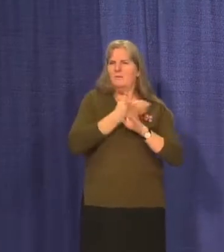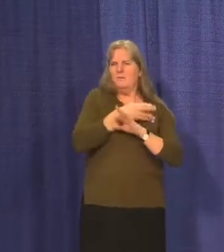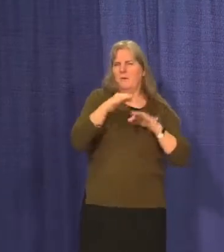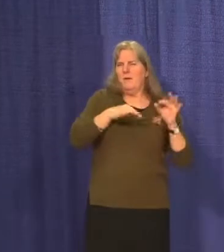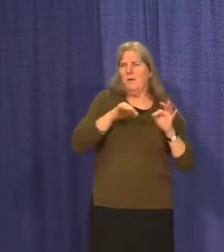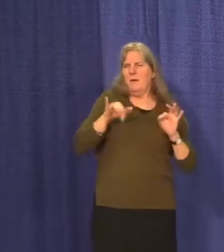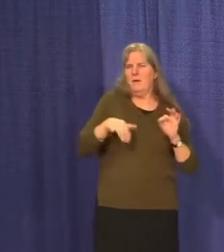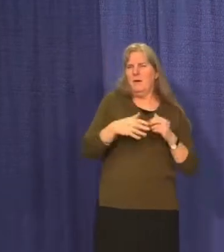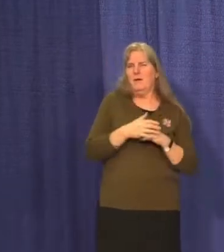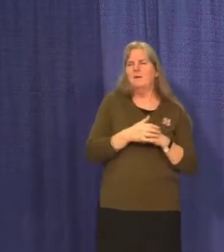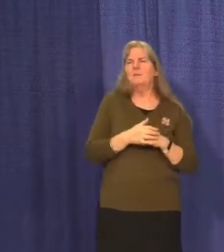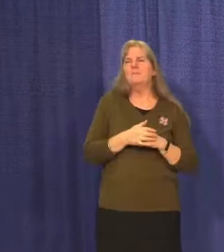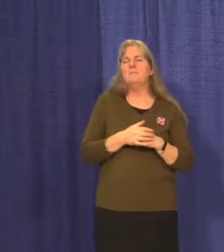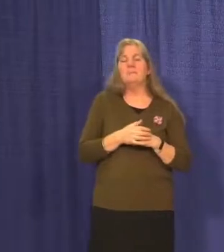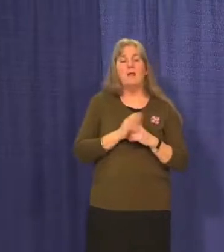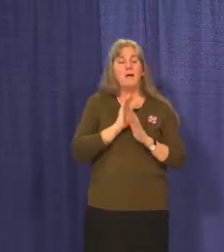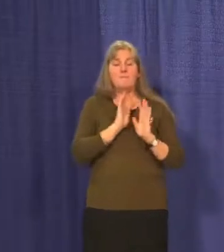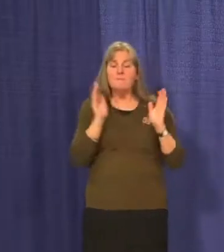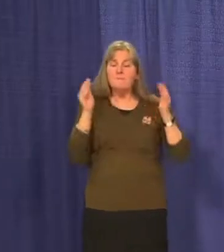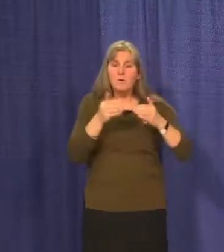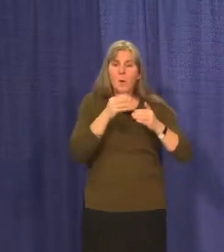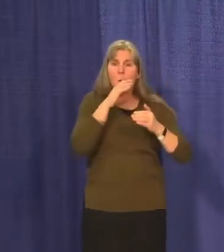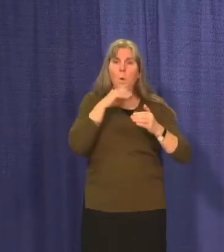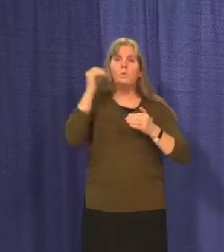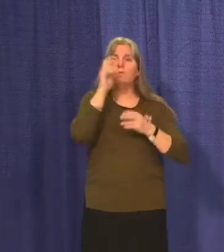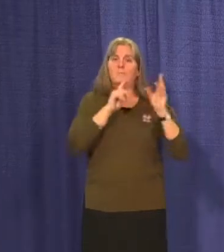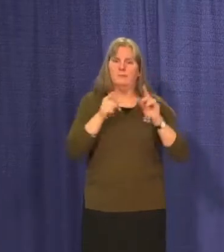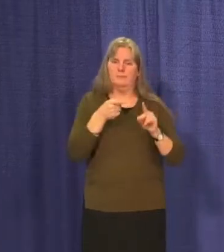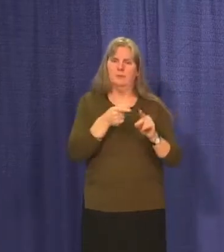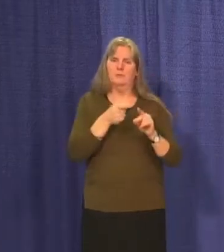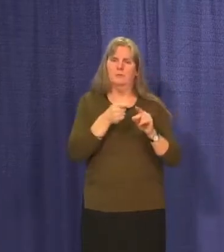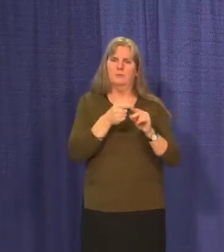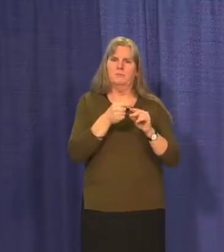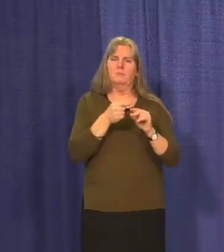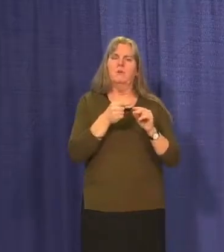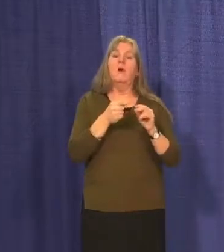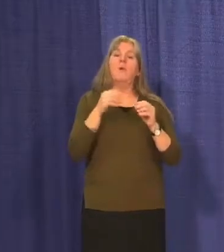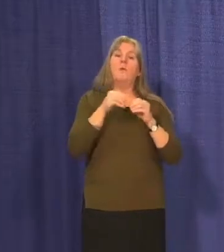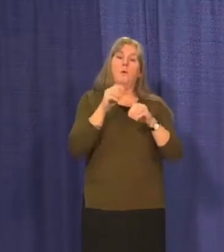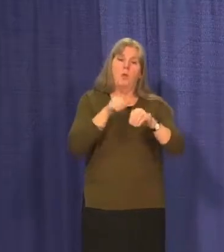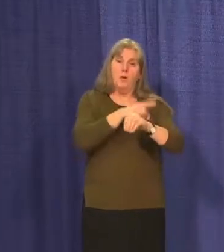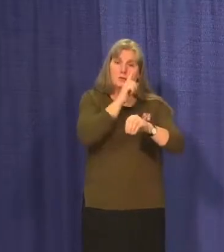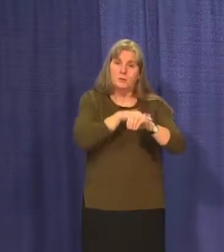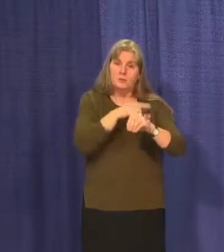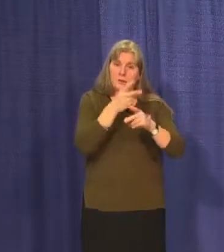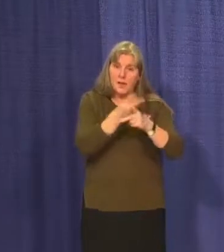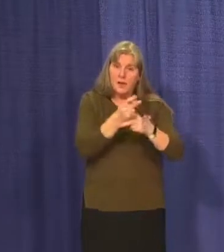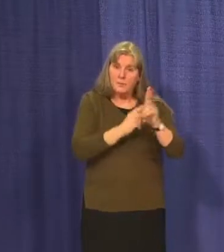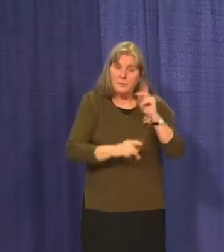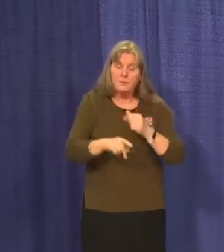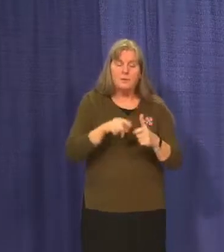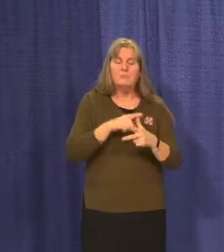I have previously explained. Our focus is on older Yukoners, those in long-term care, and and